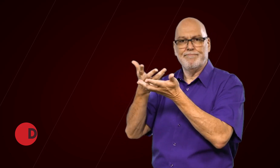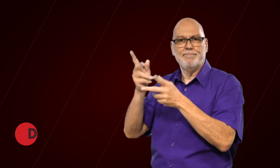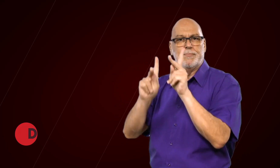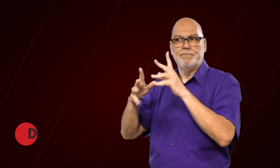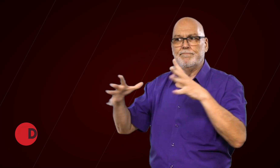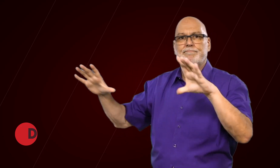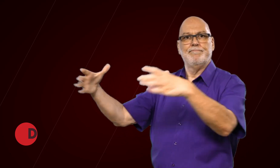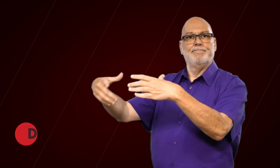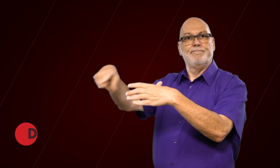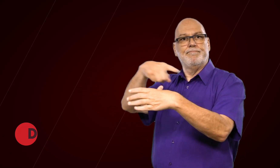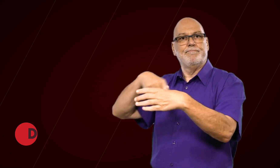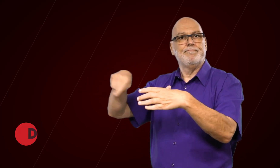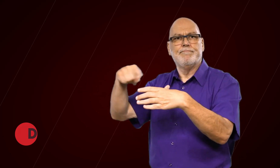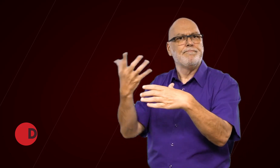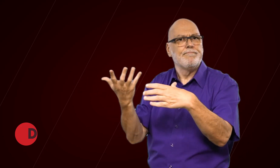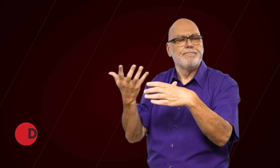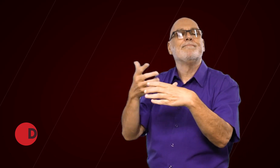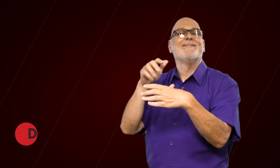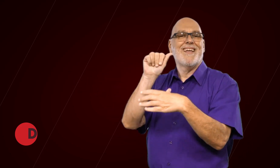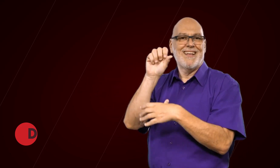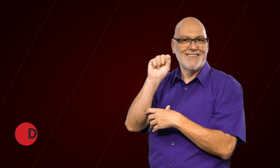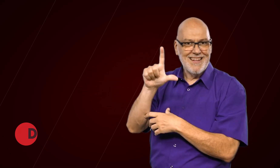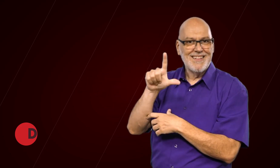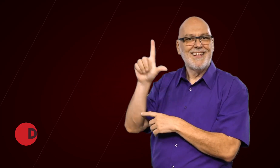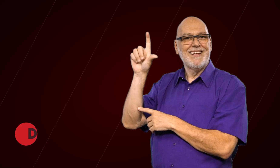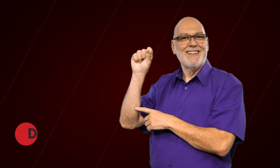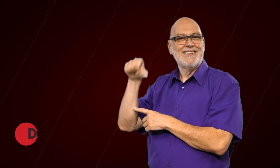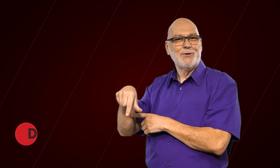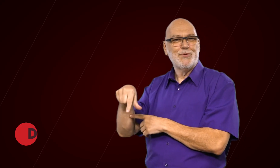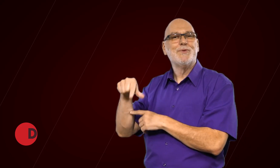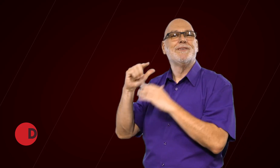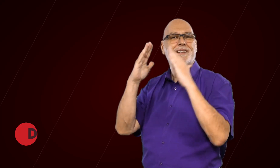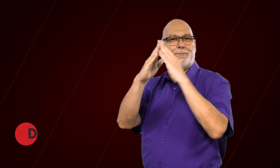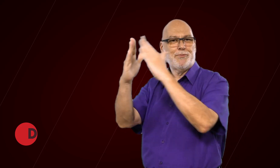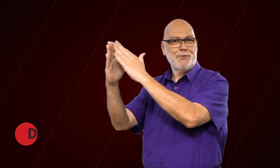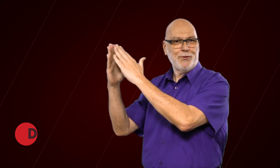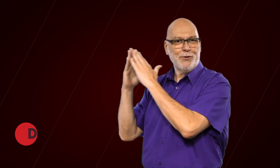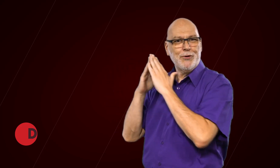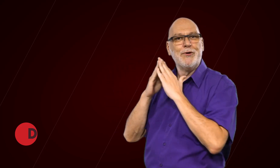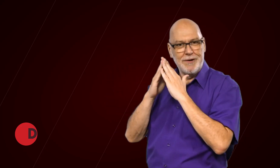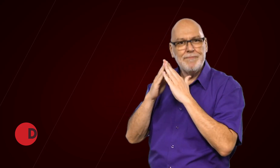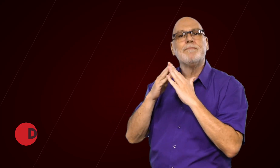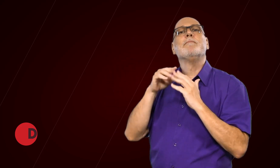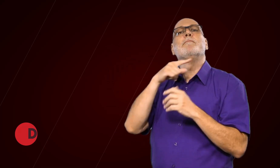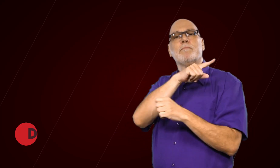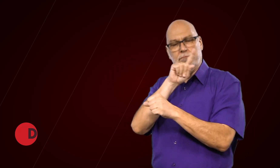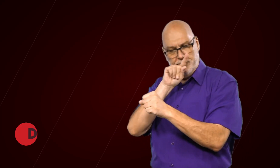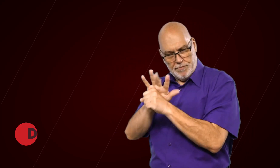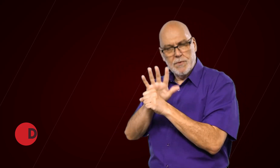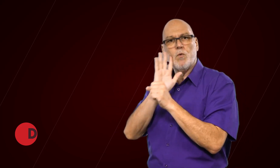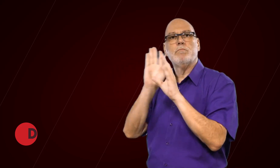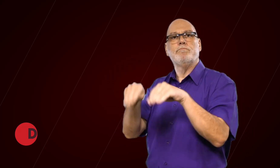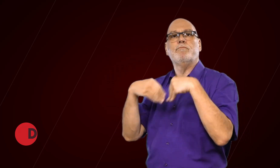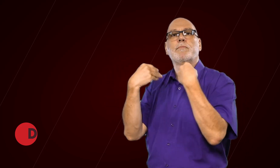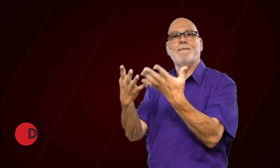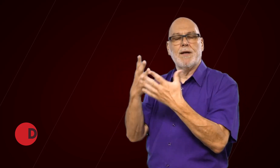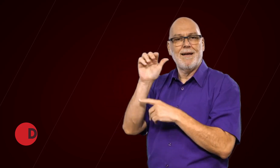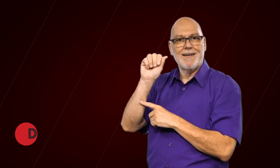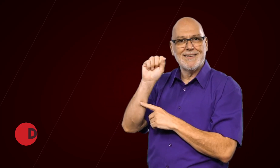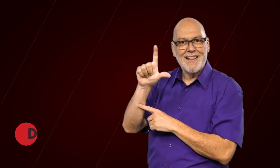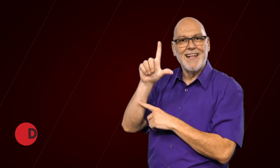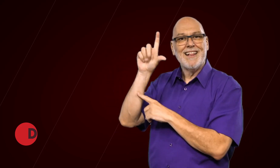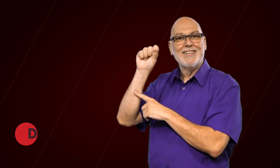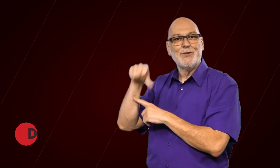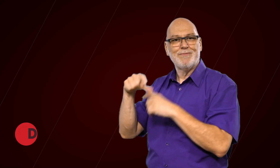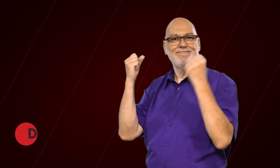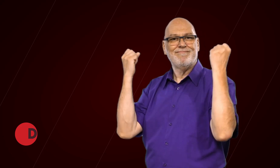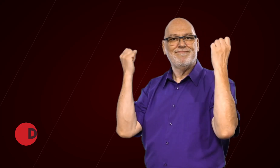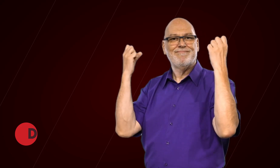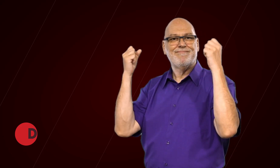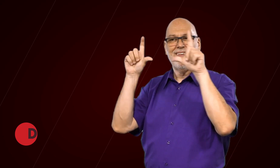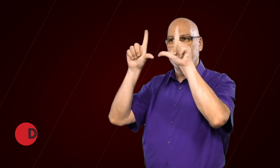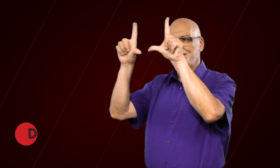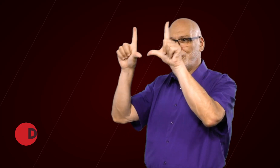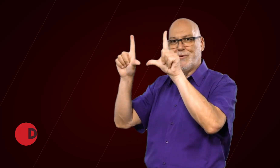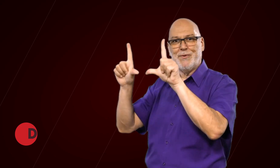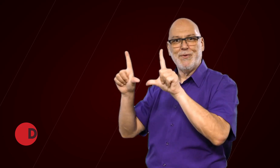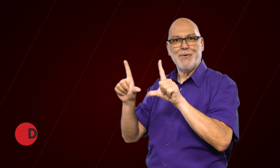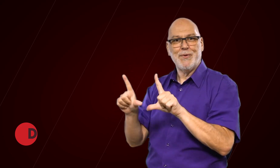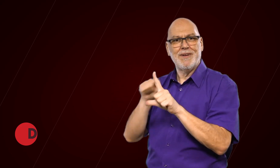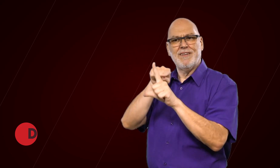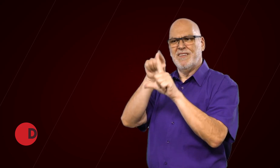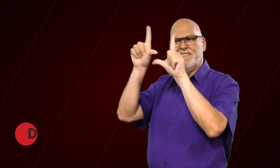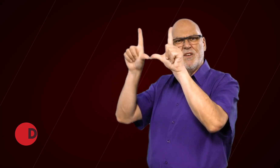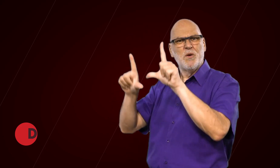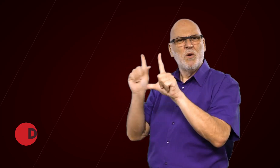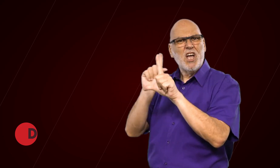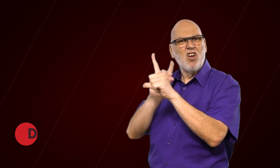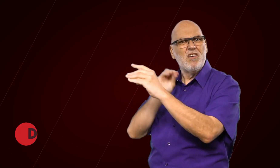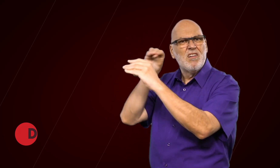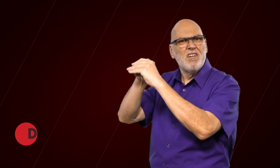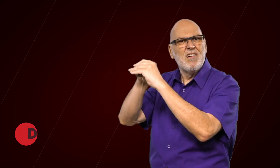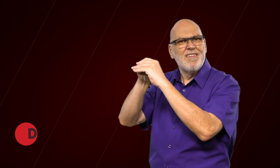currently discussing with people in the ASL & LSQ communities to provide